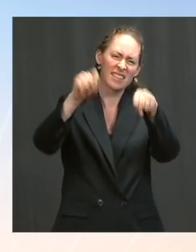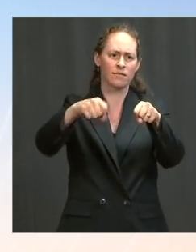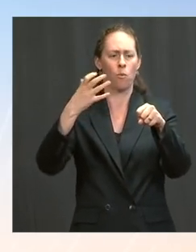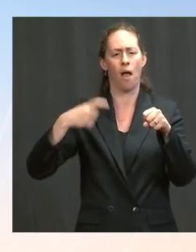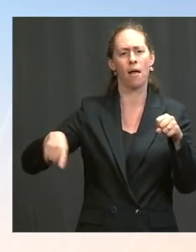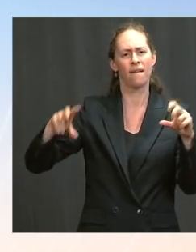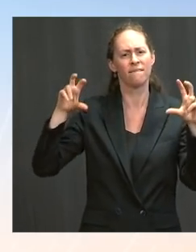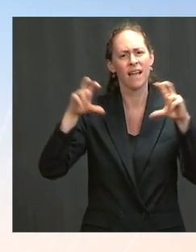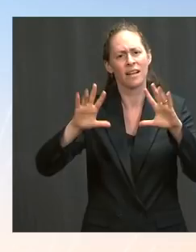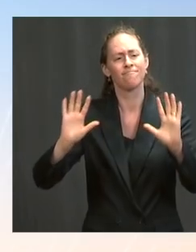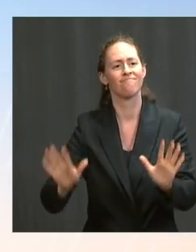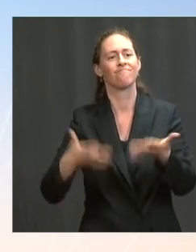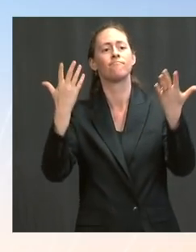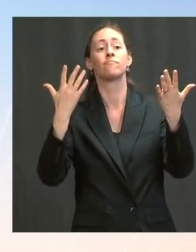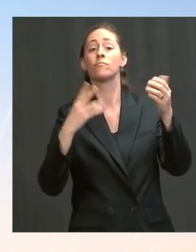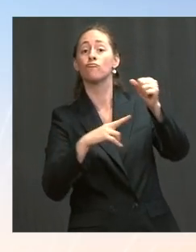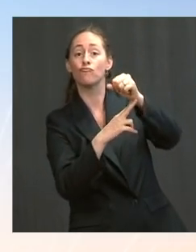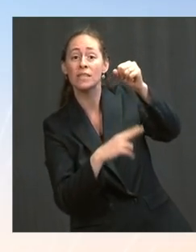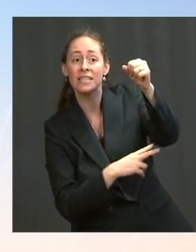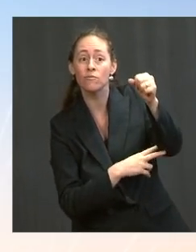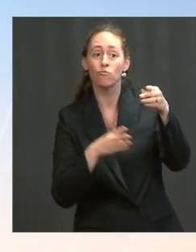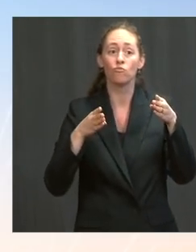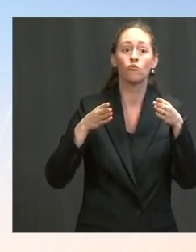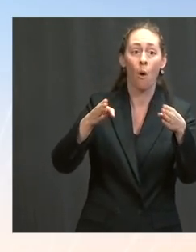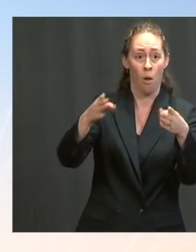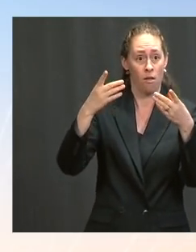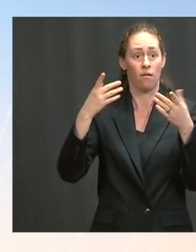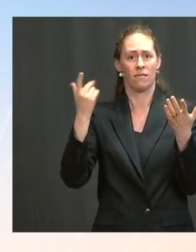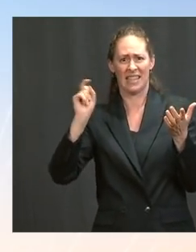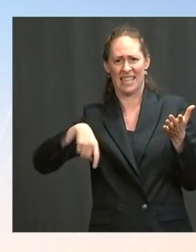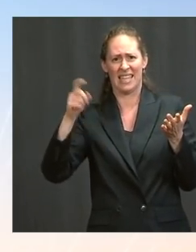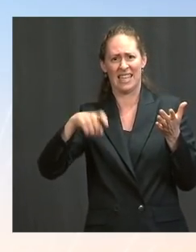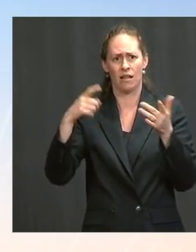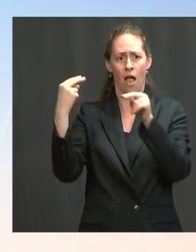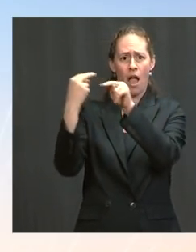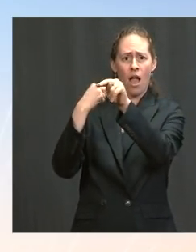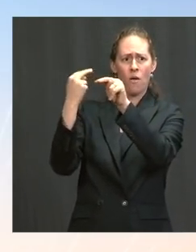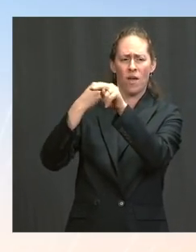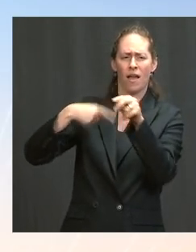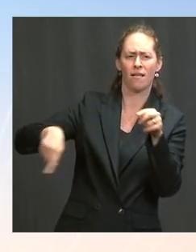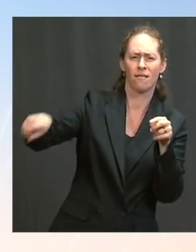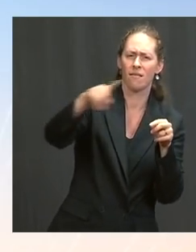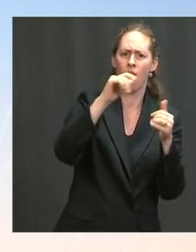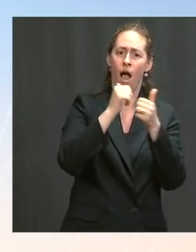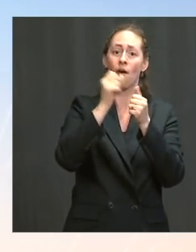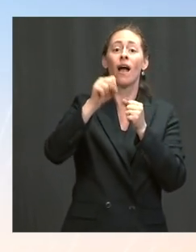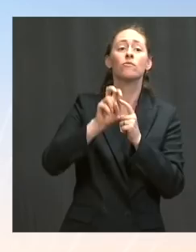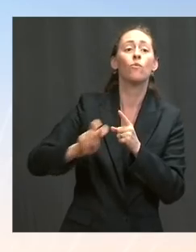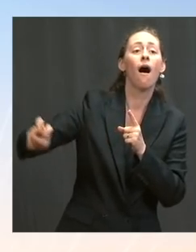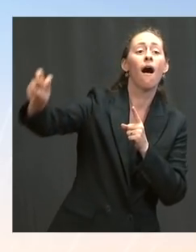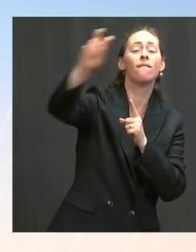since the creation of the Interstate Highway System; connect every American to broadband; make unprecedented strides in climate